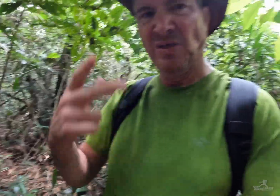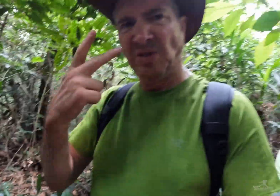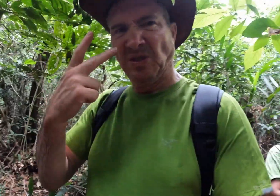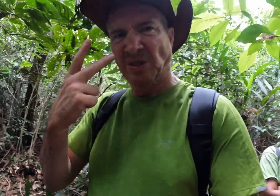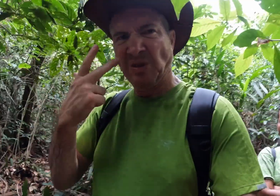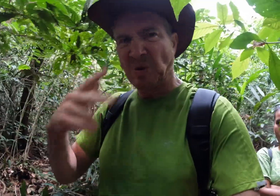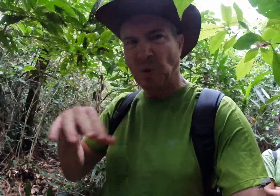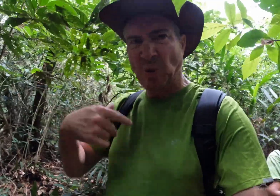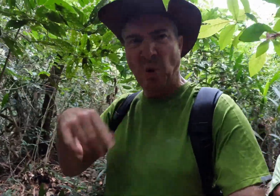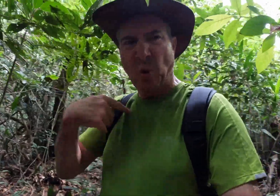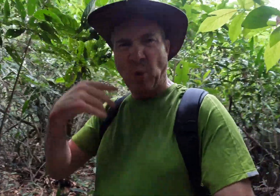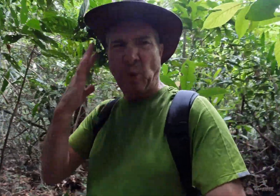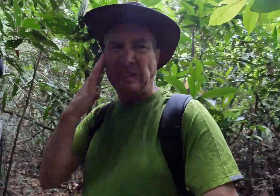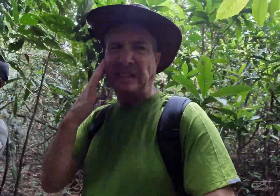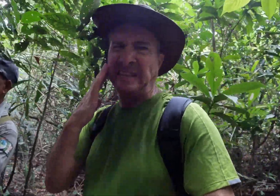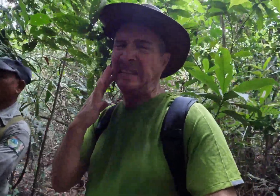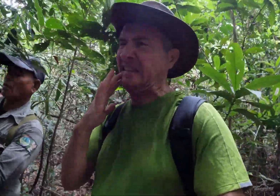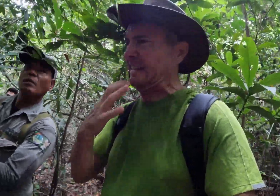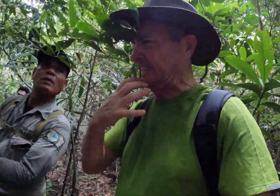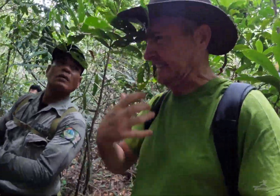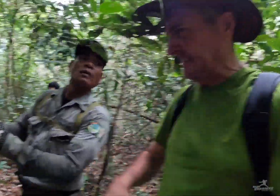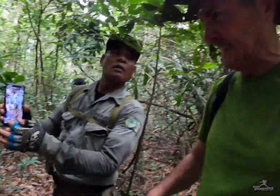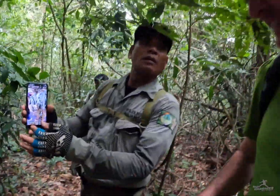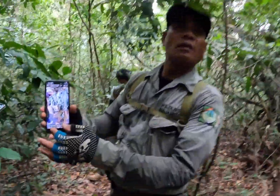Believe me when I say it’s incredibly hot here.